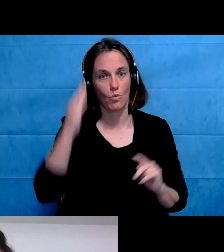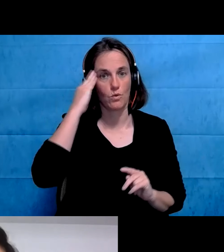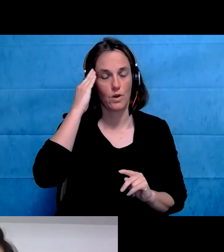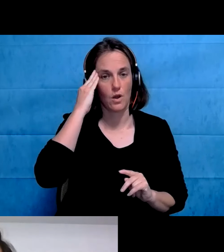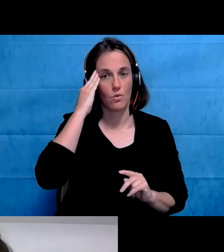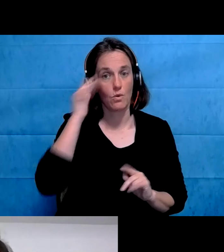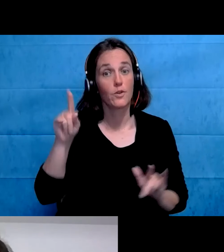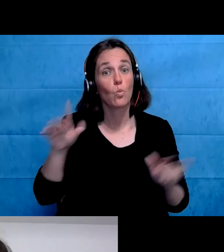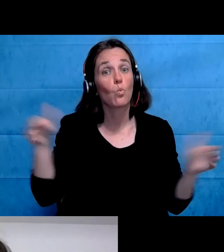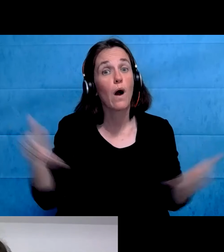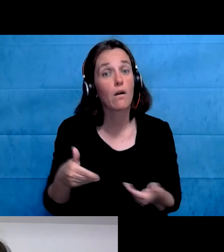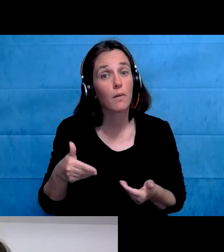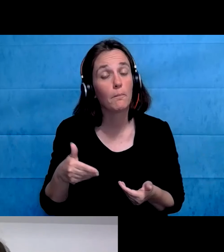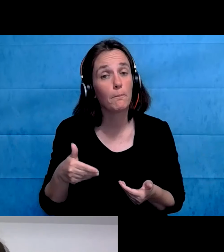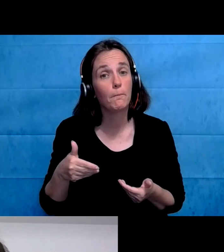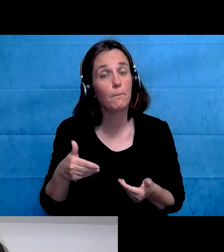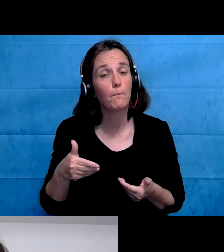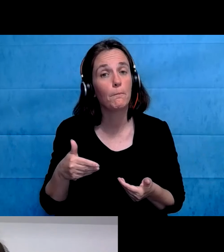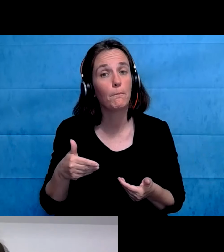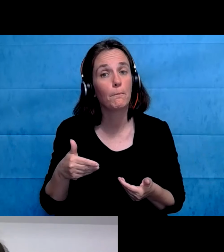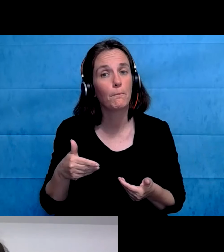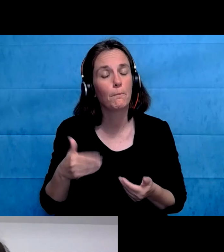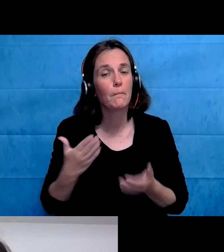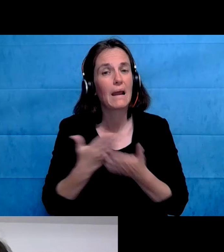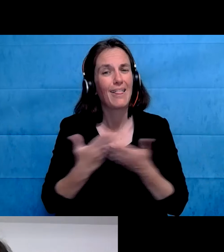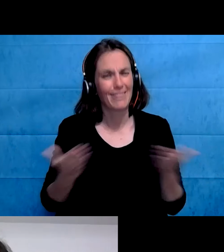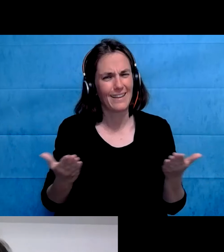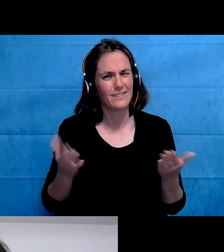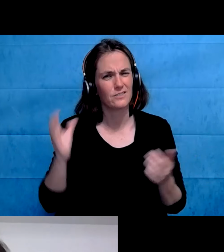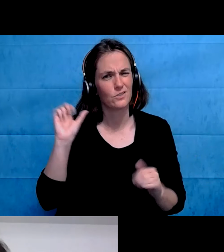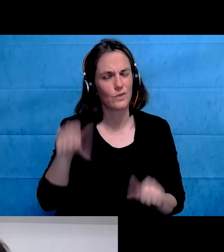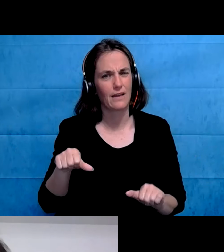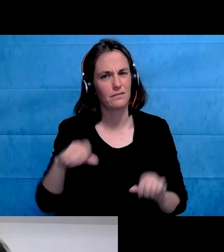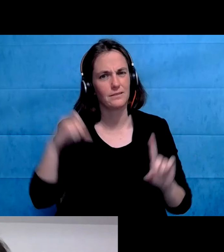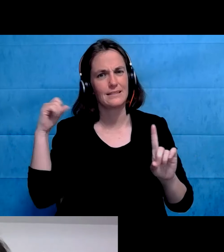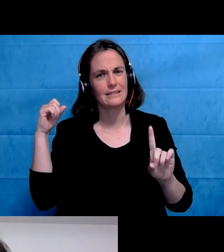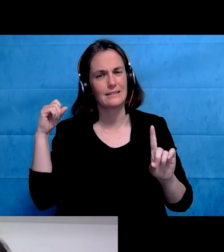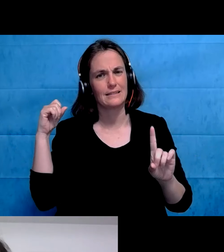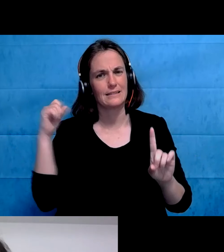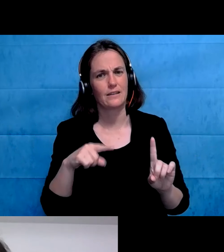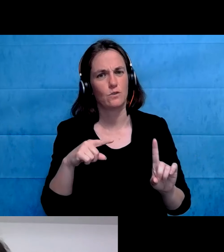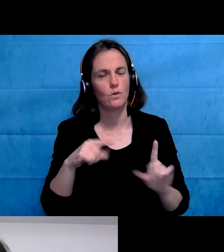Are there things that you can sort of signal because she's saying that some people may not